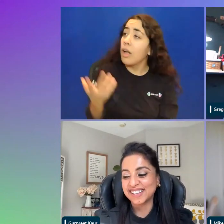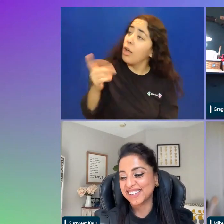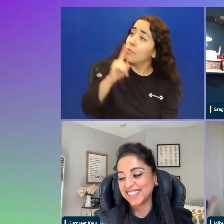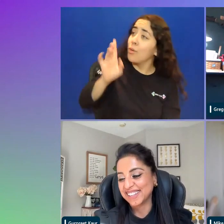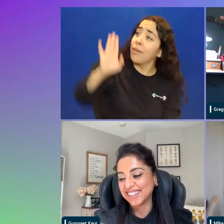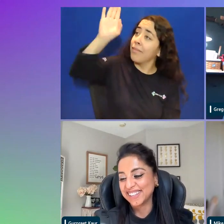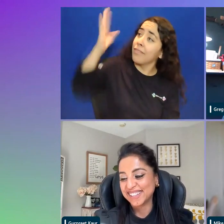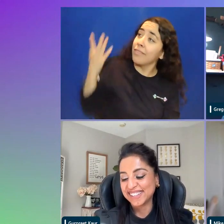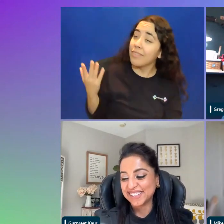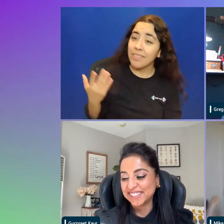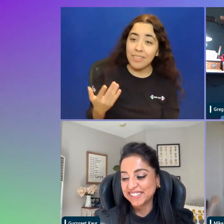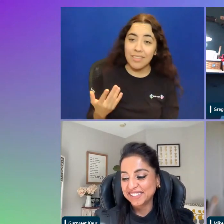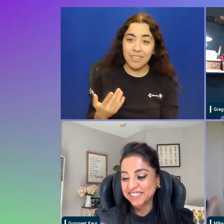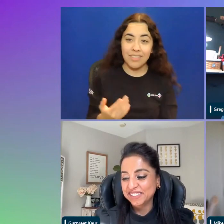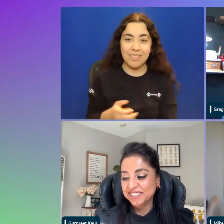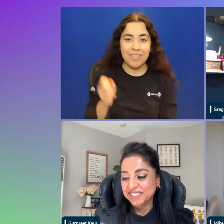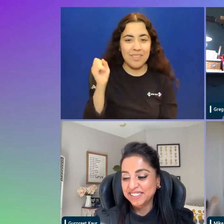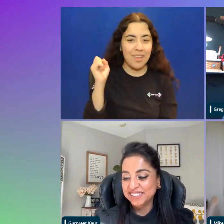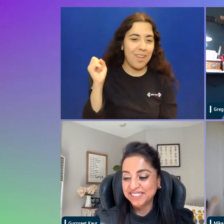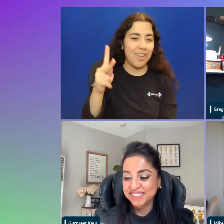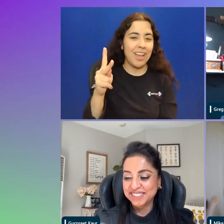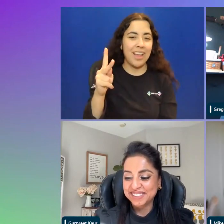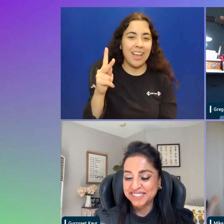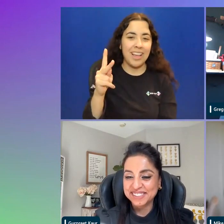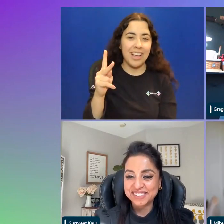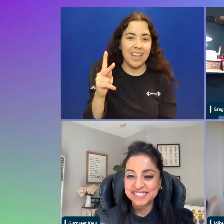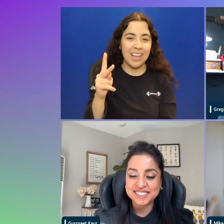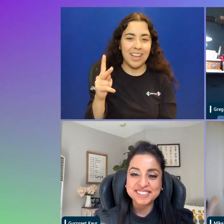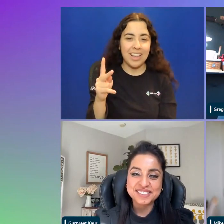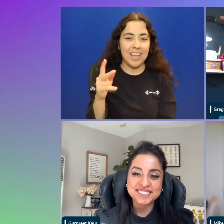it, no problem. Right Yeah. All right, Jen, wrap us up.